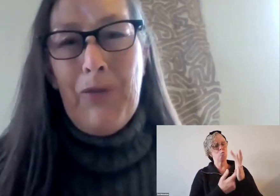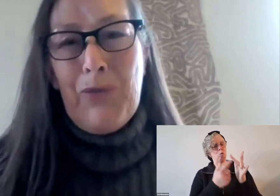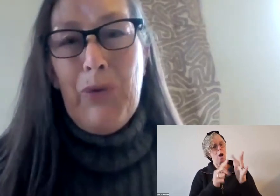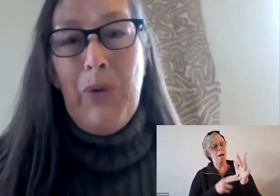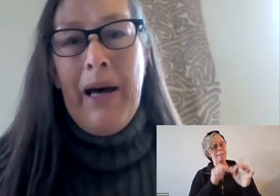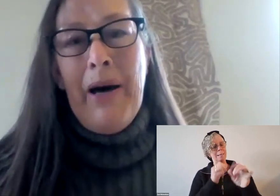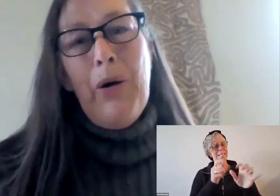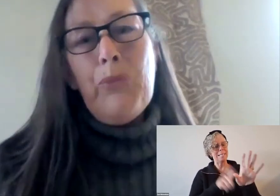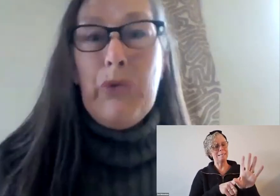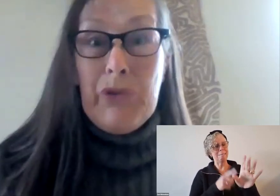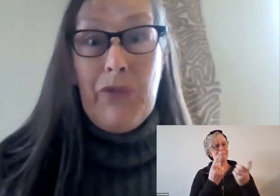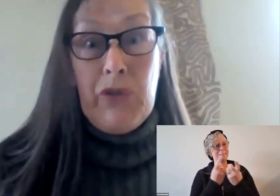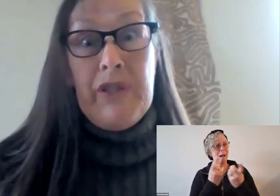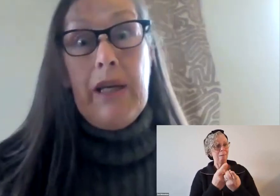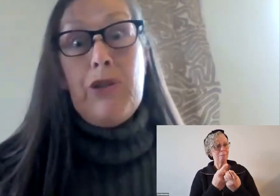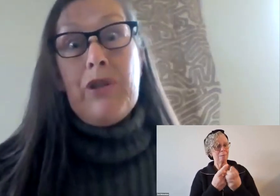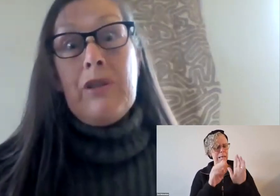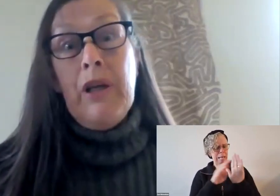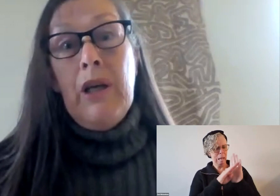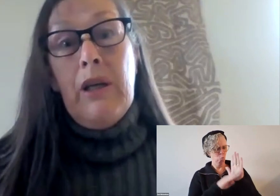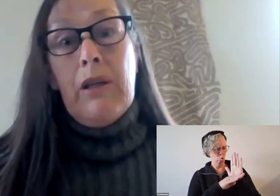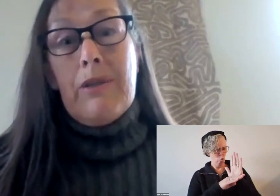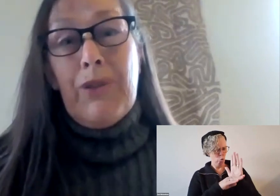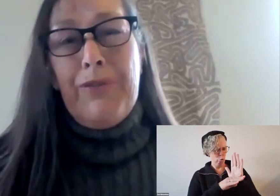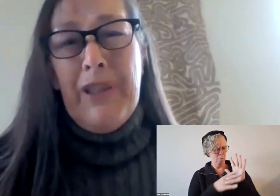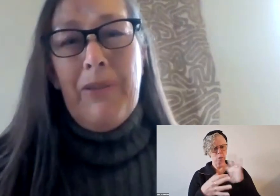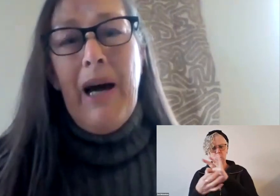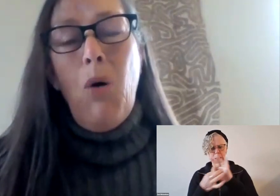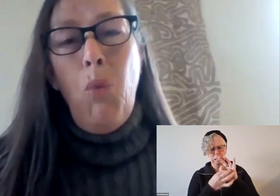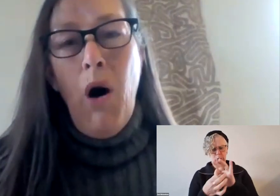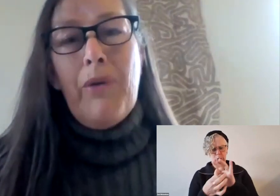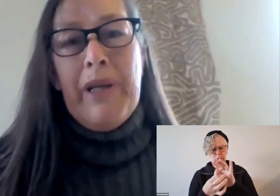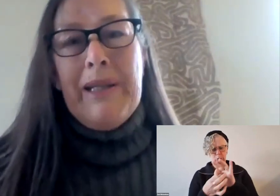our rules of association to figure out what really made